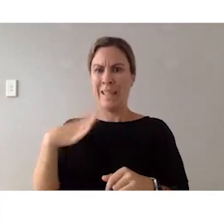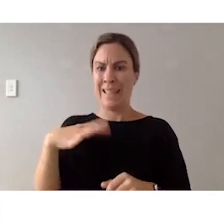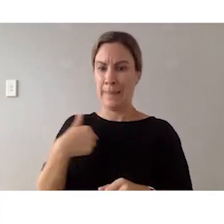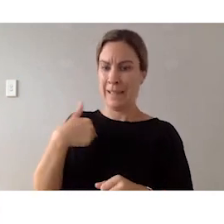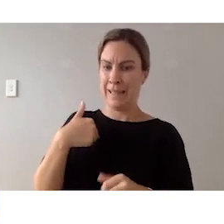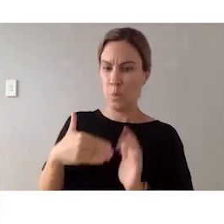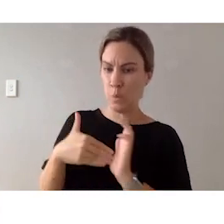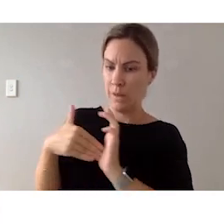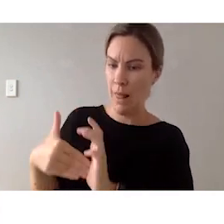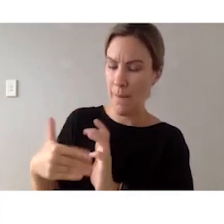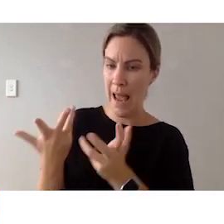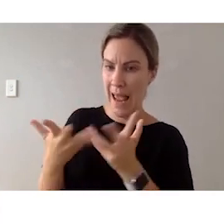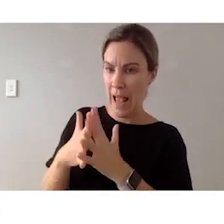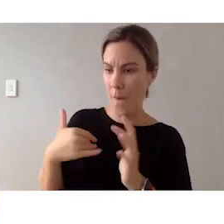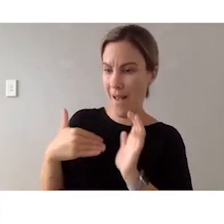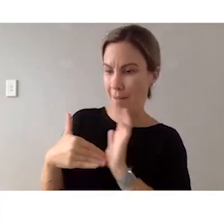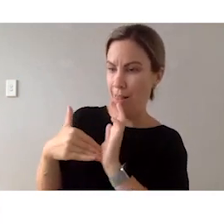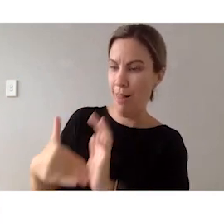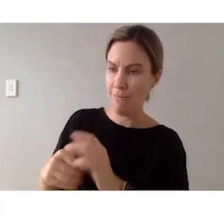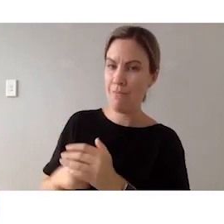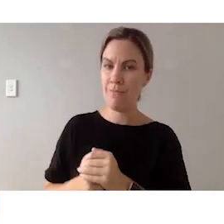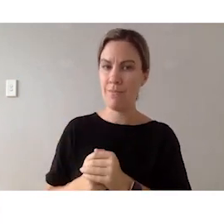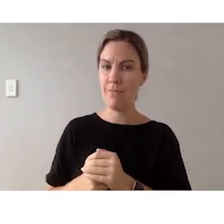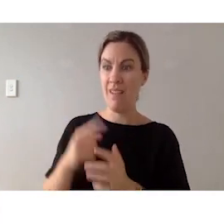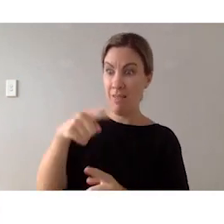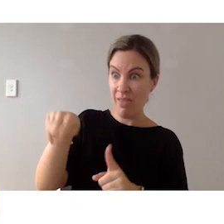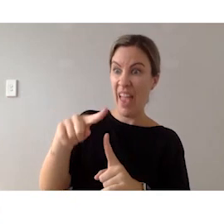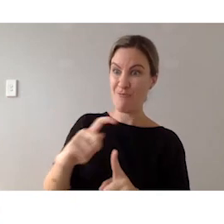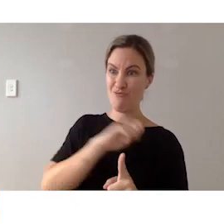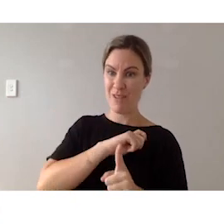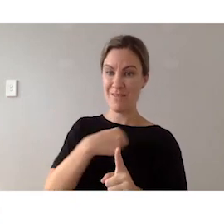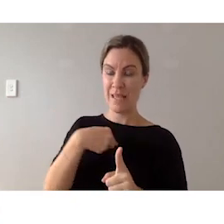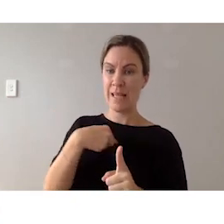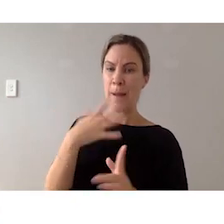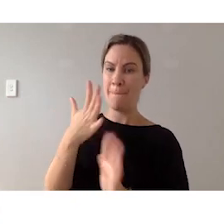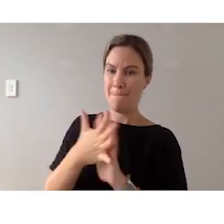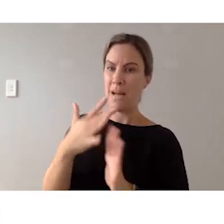people? in their darkest times? Building trust is about having open